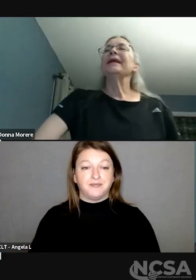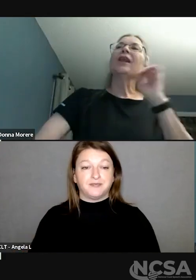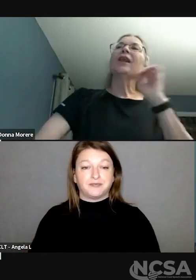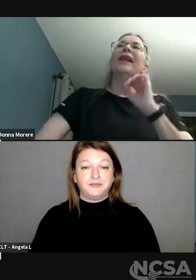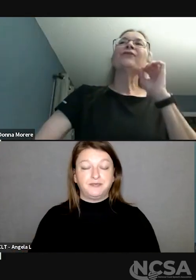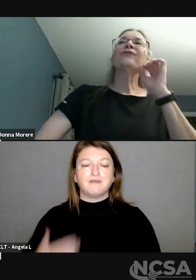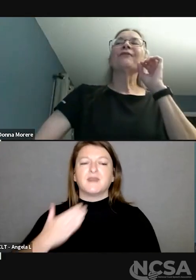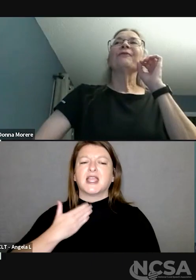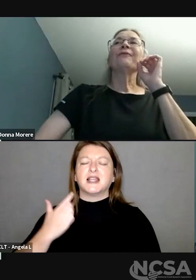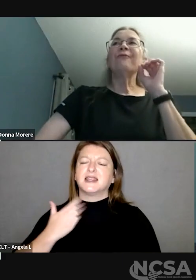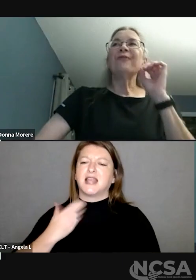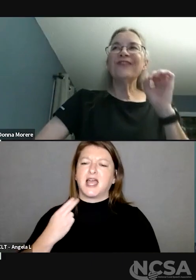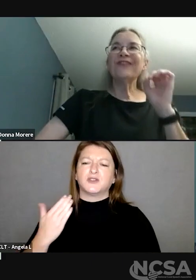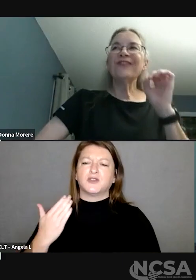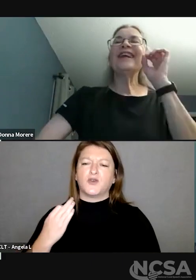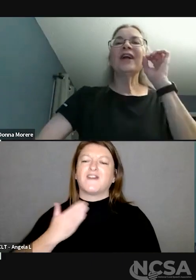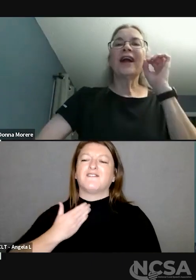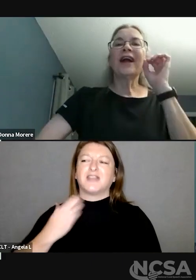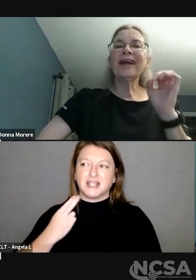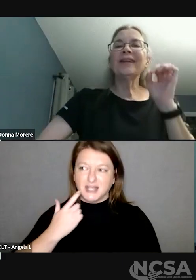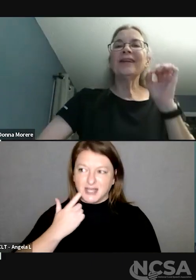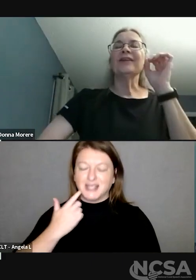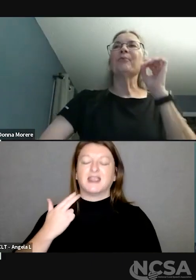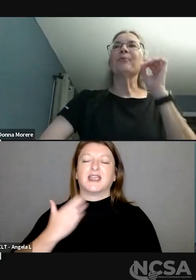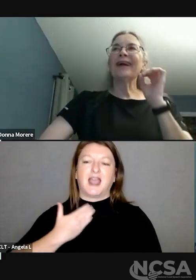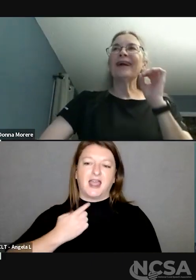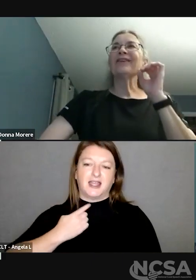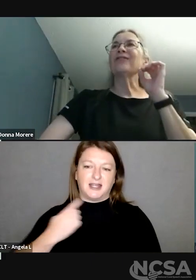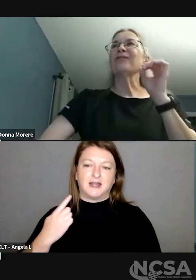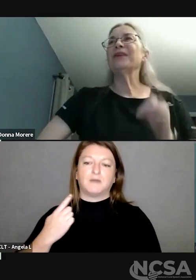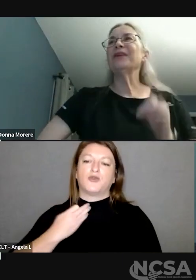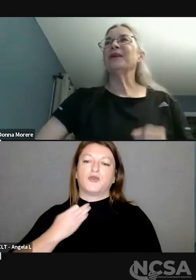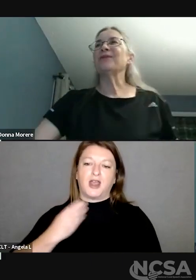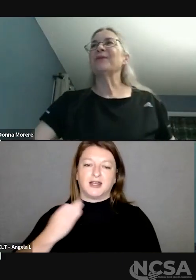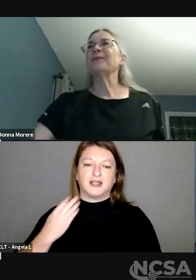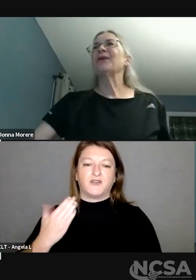It allows for physically guided practice of phonemes